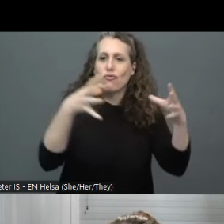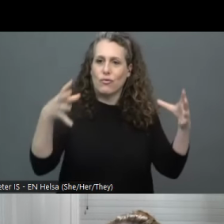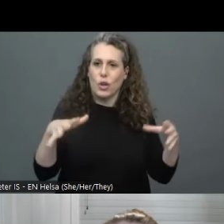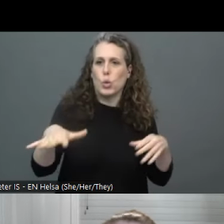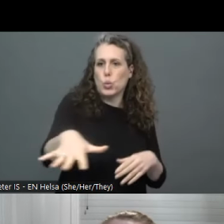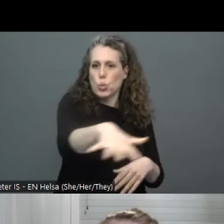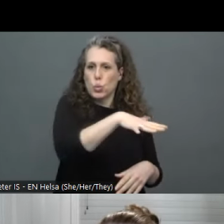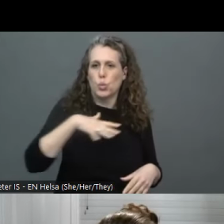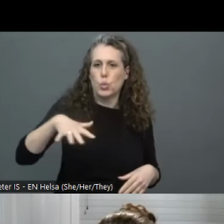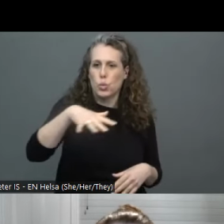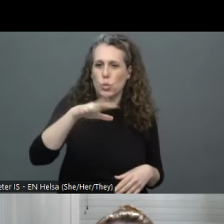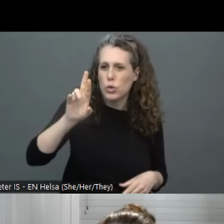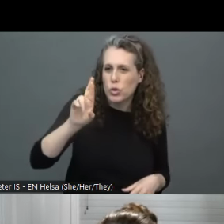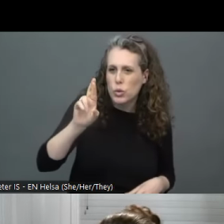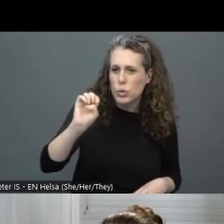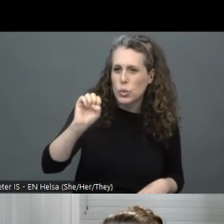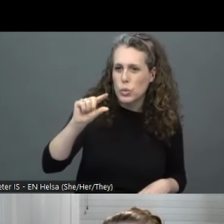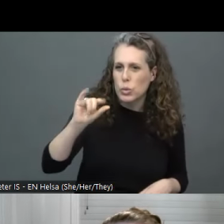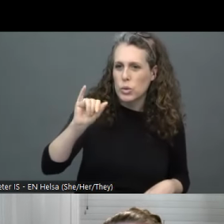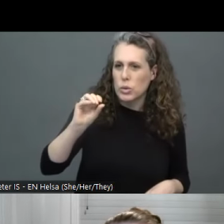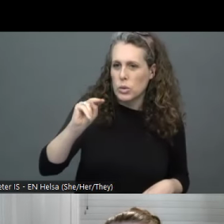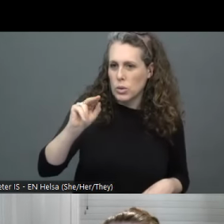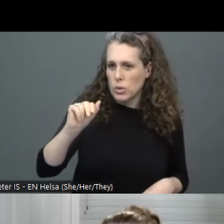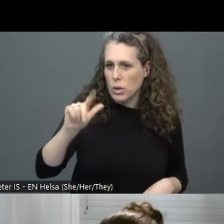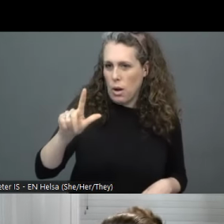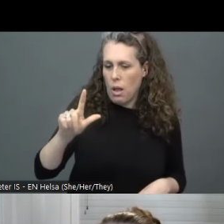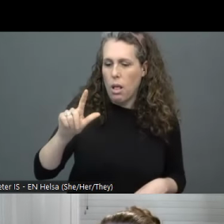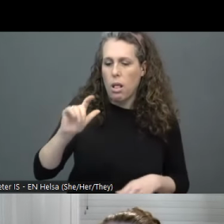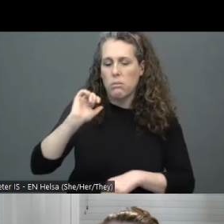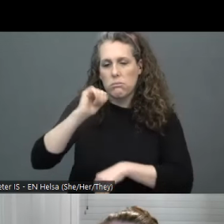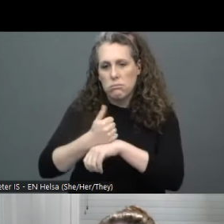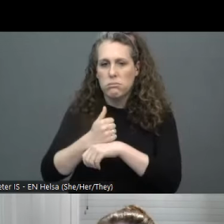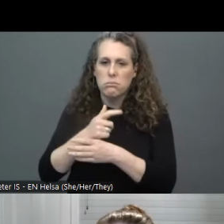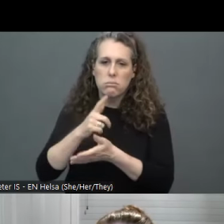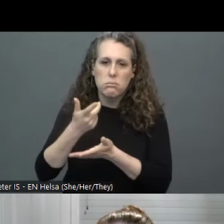getting organizations of persons with disabilities and regional people with